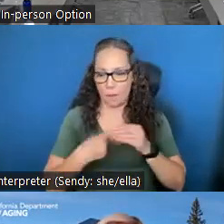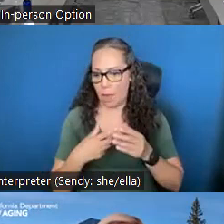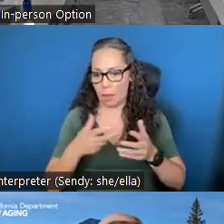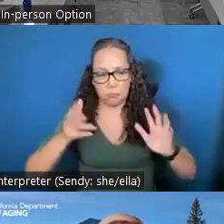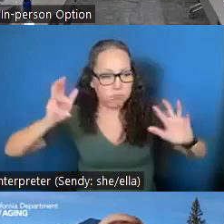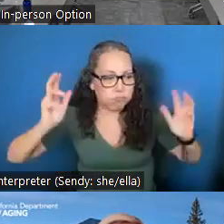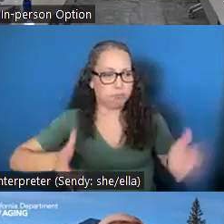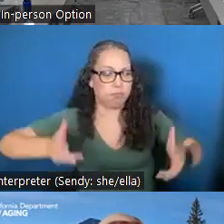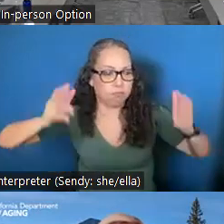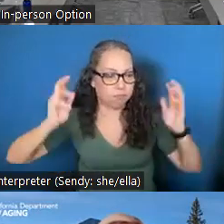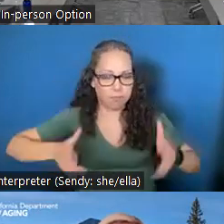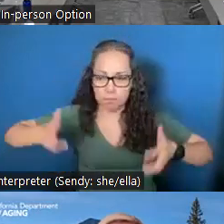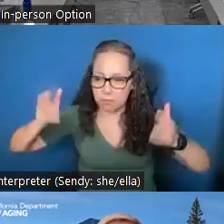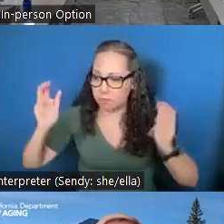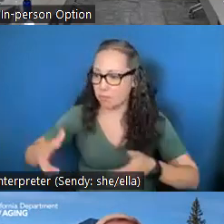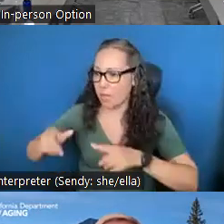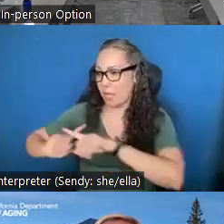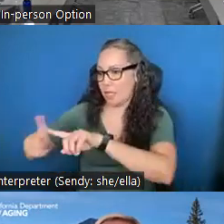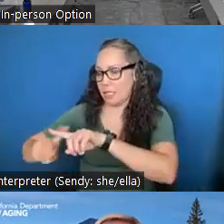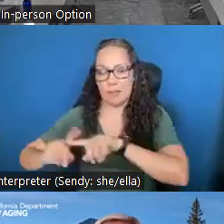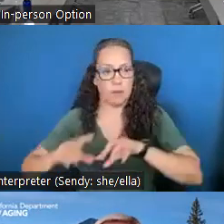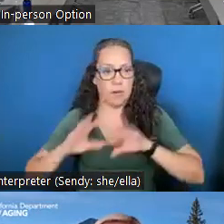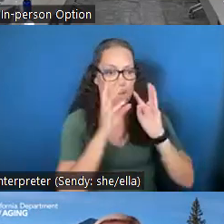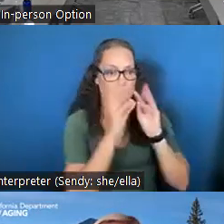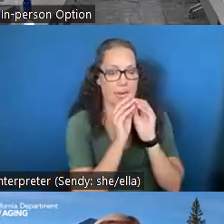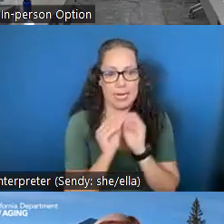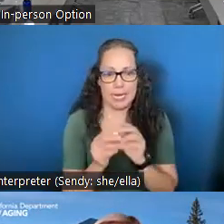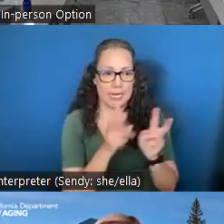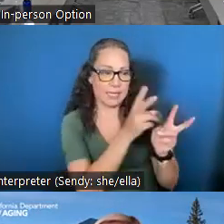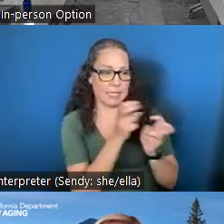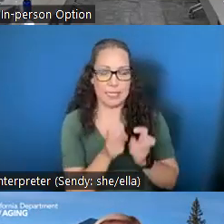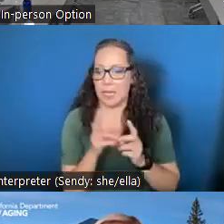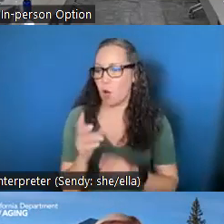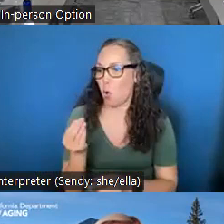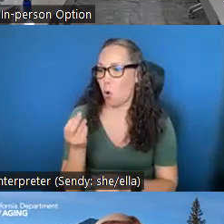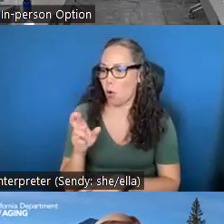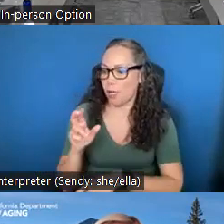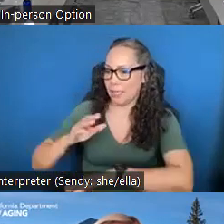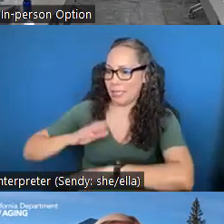committee me meetings uh they might be part of the desk research or the promising practices